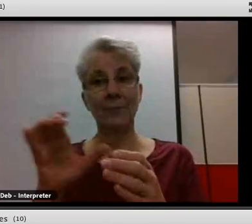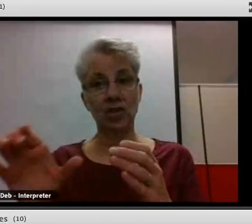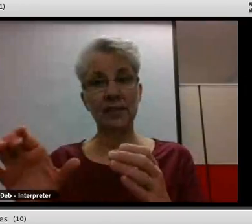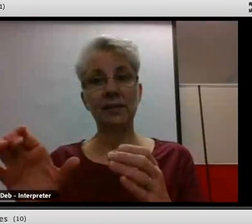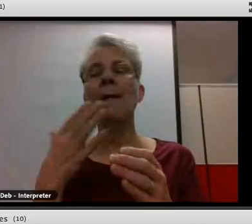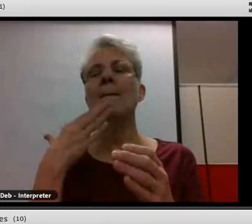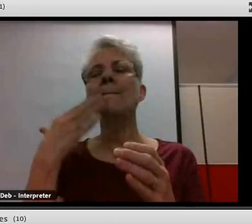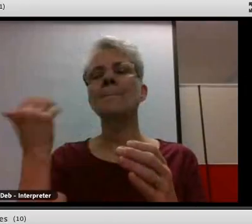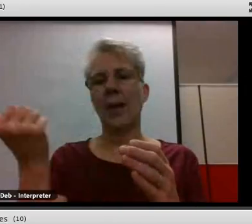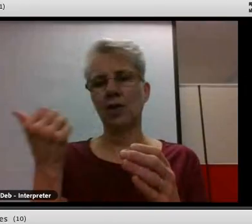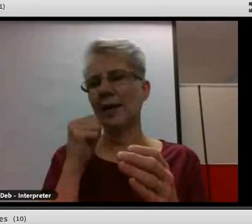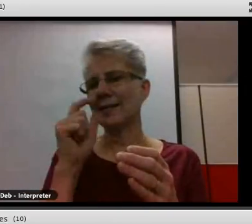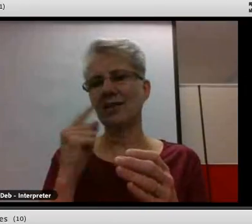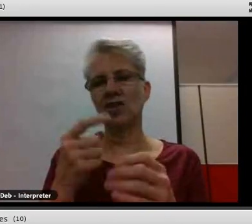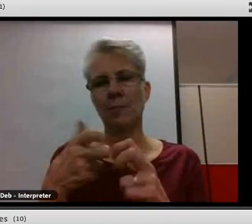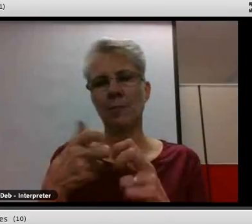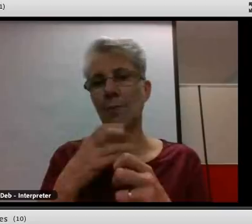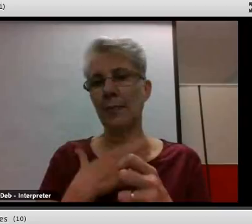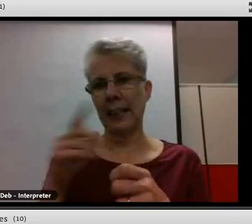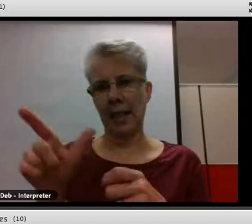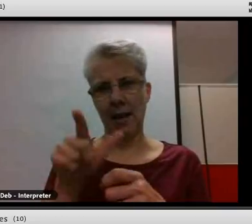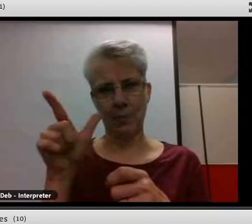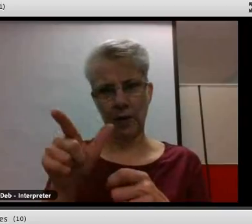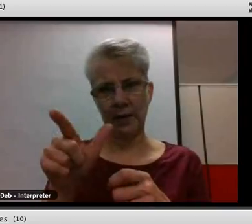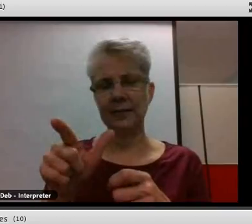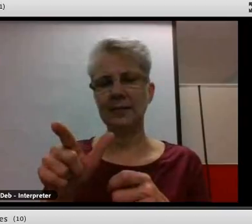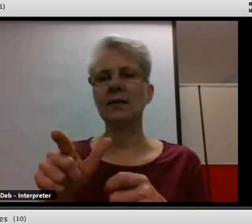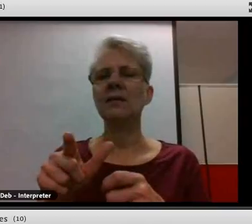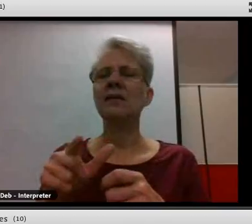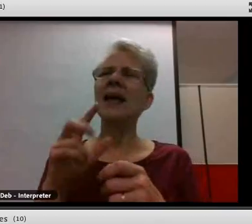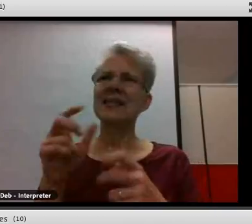again, of what it's like to use a screen reader.